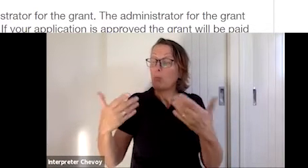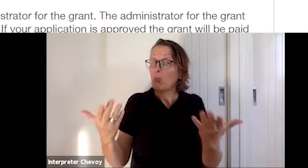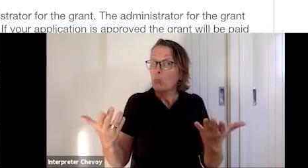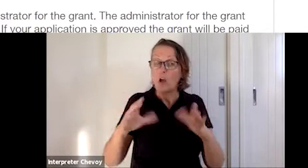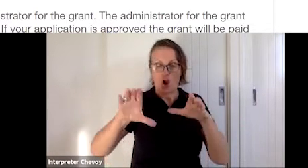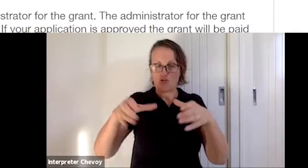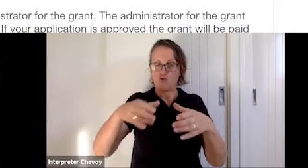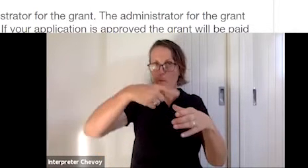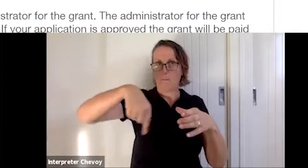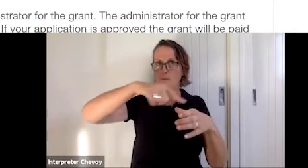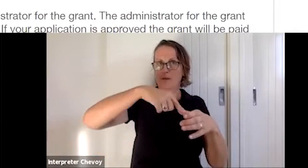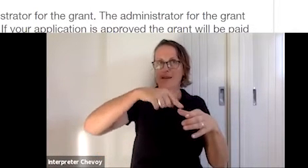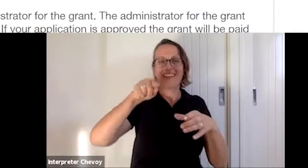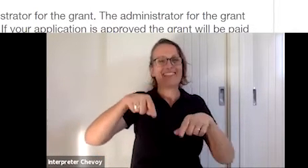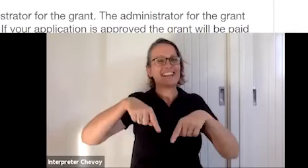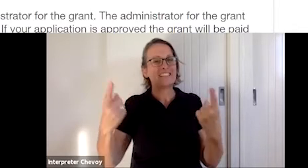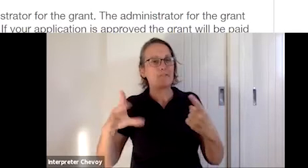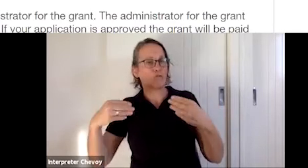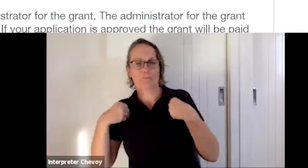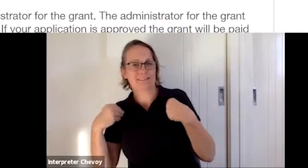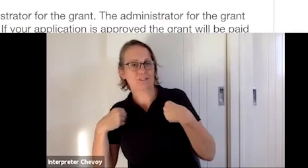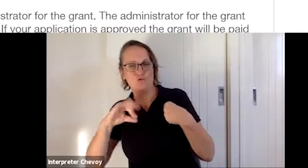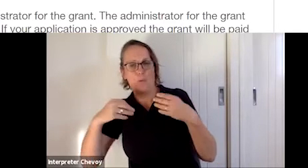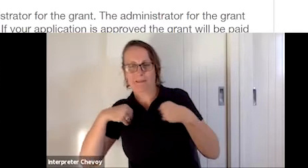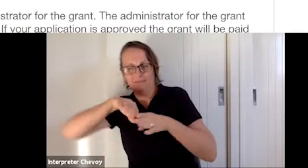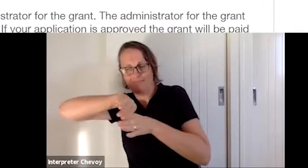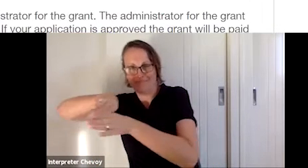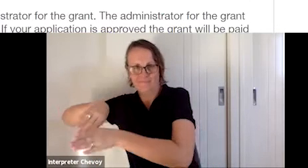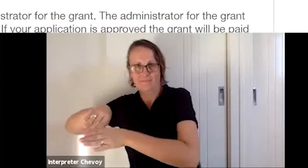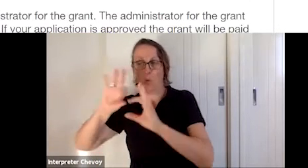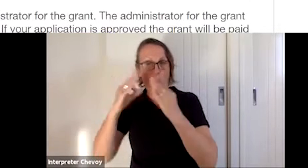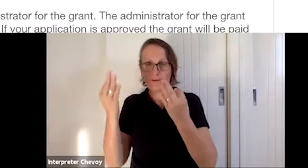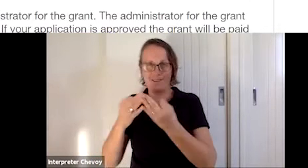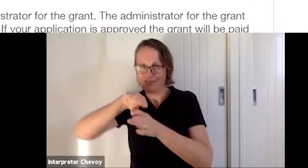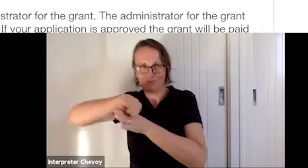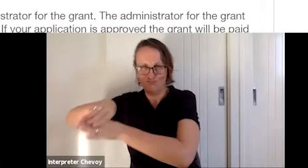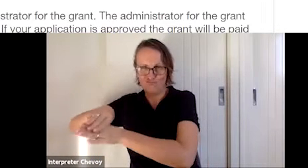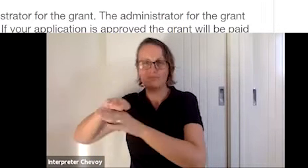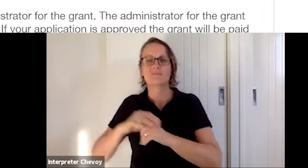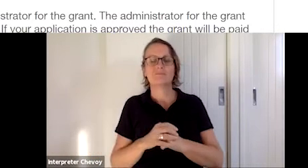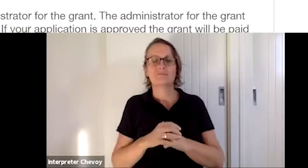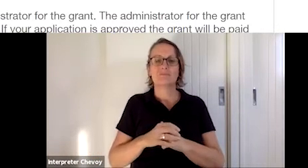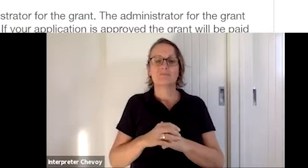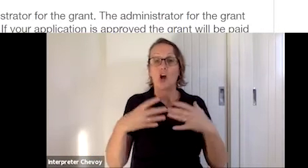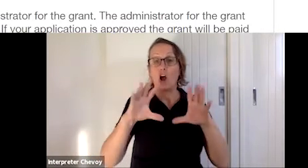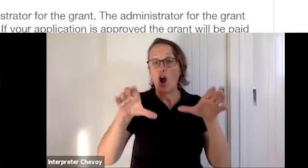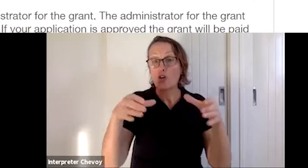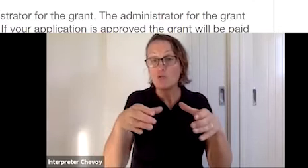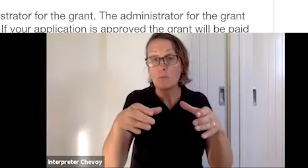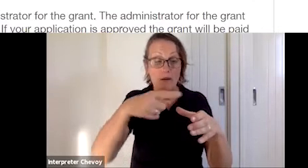is different to a business or an organisation. A group could be a group of artists coming together